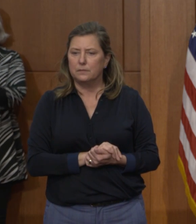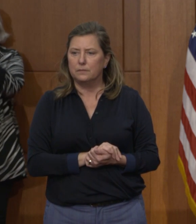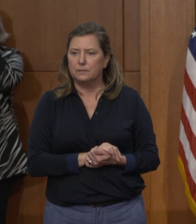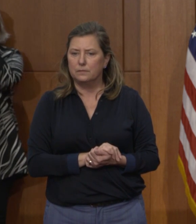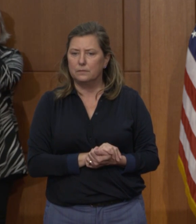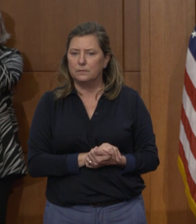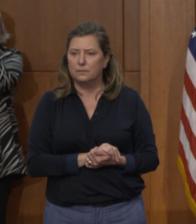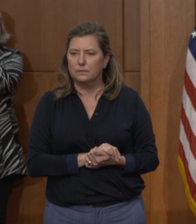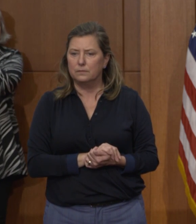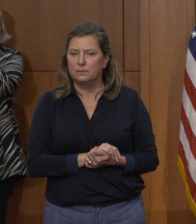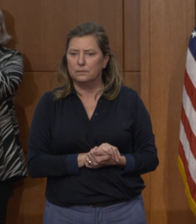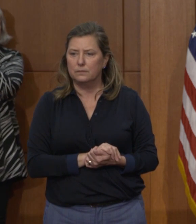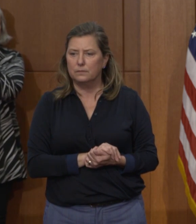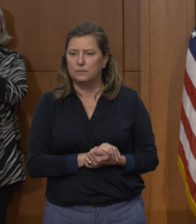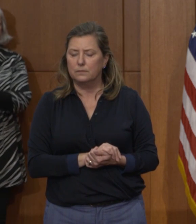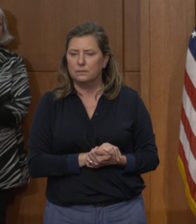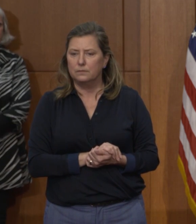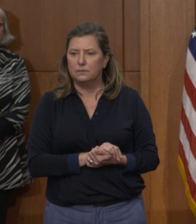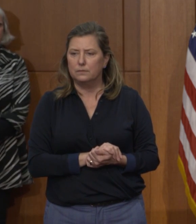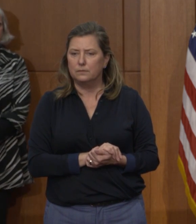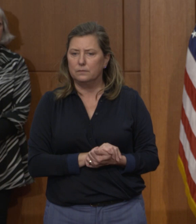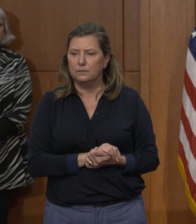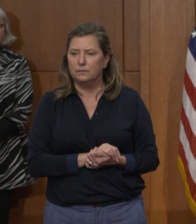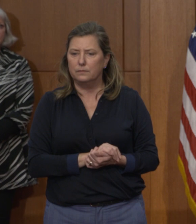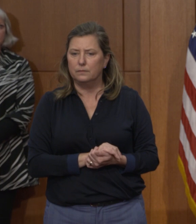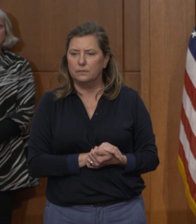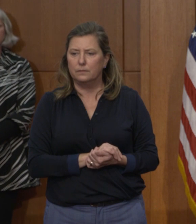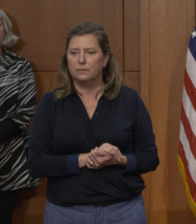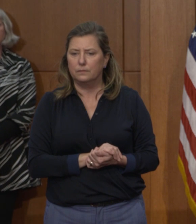we'll come back.